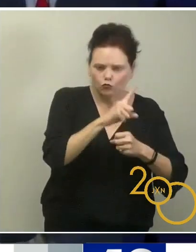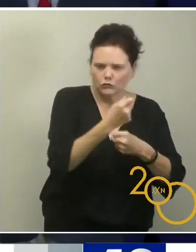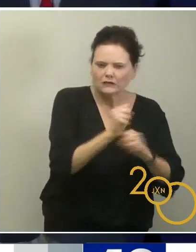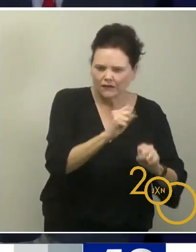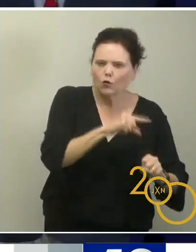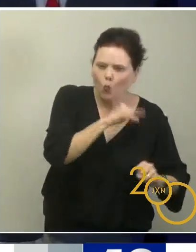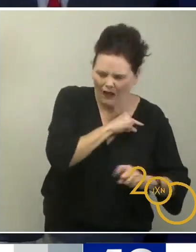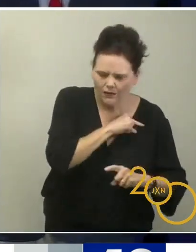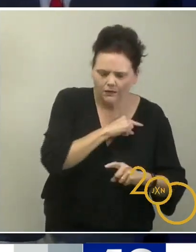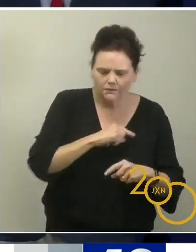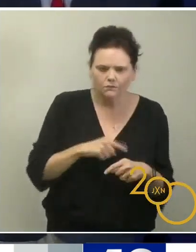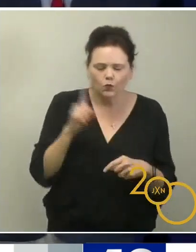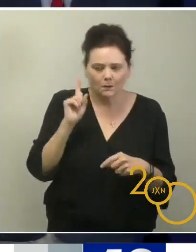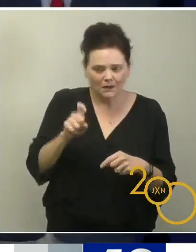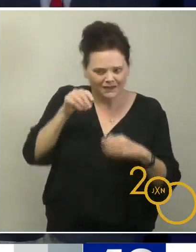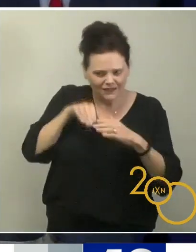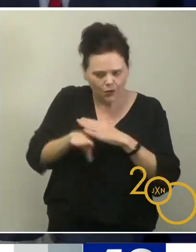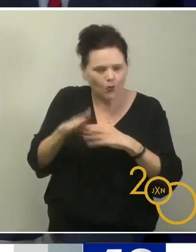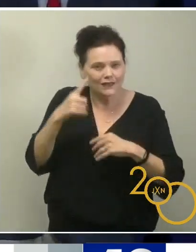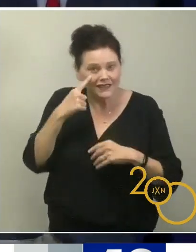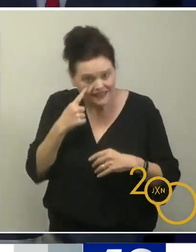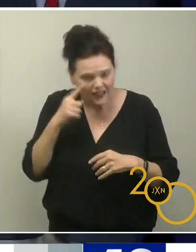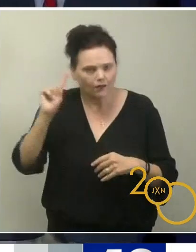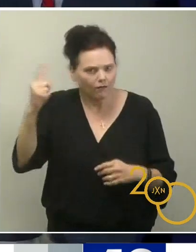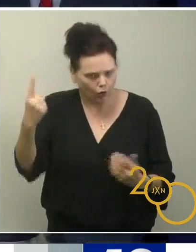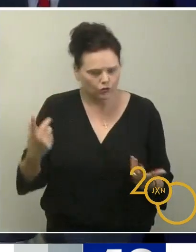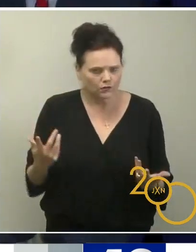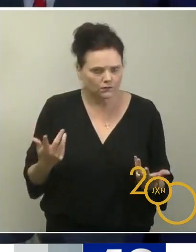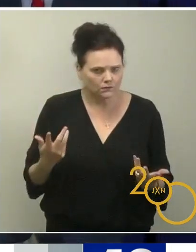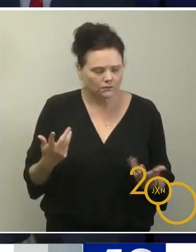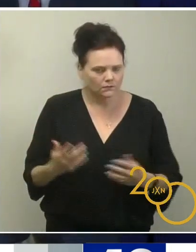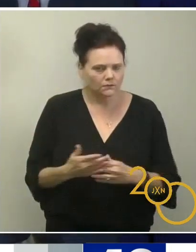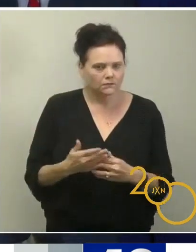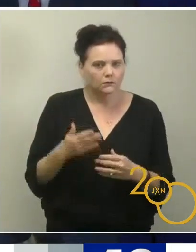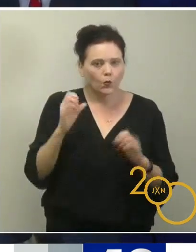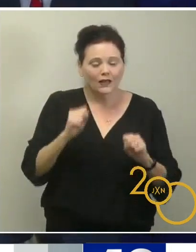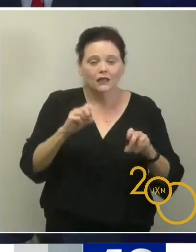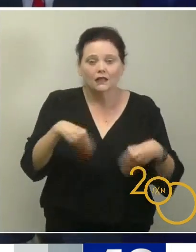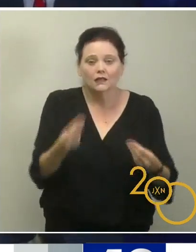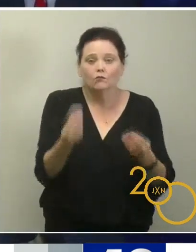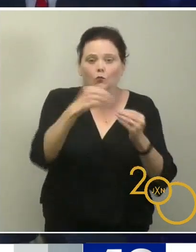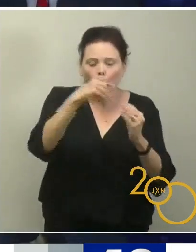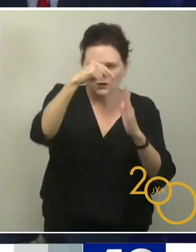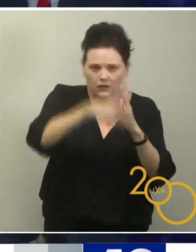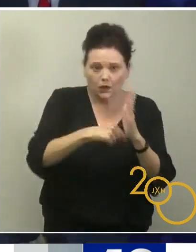MOST LIKELY BEFORE WE CAN GET THE QUALITY OF WATER FIXED. AGAIN, FOR ALL OF THOSE SPECIFICS.